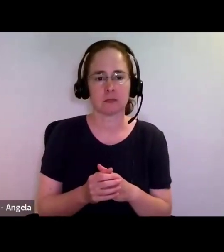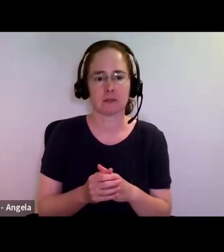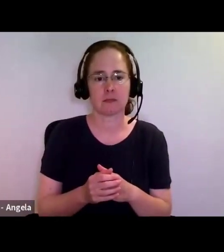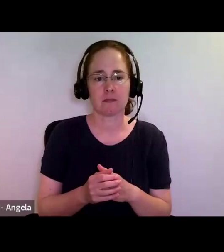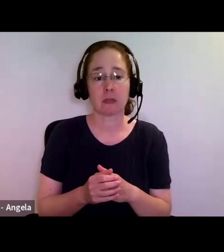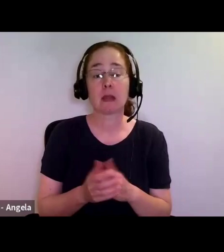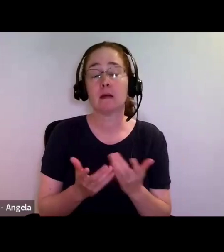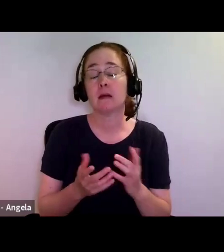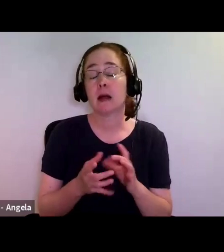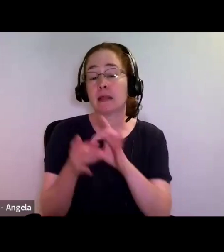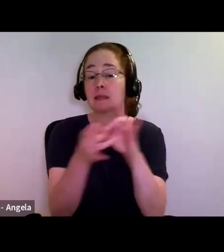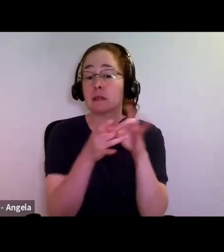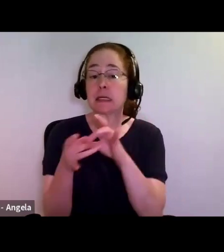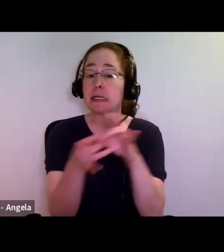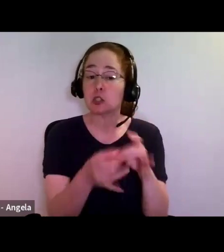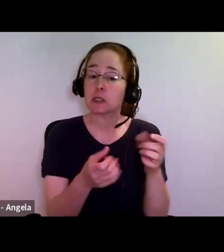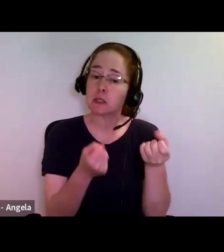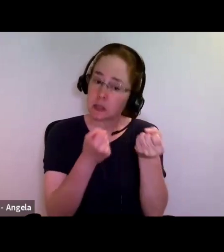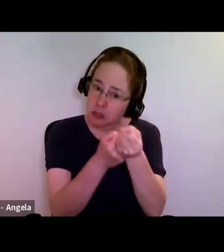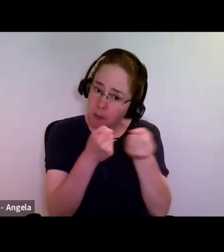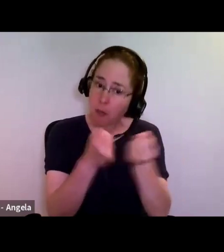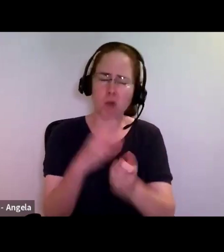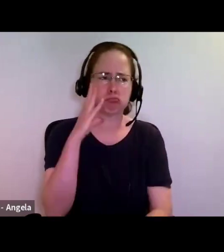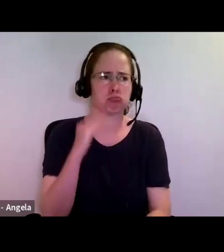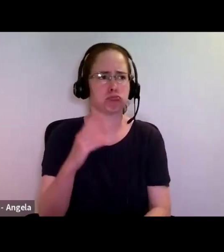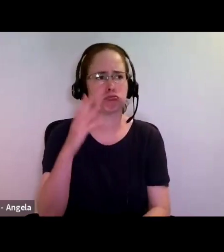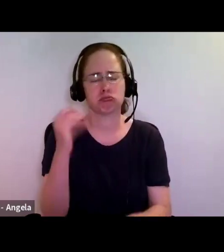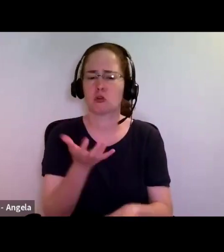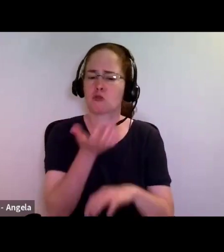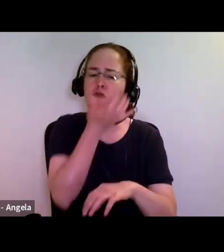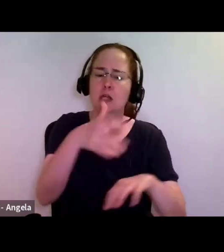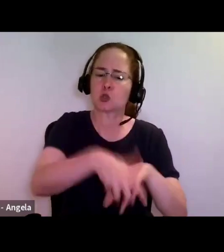going to be supporting seasoned grassroots advocates, but we